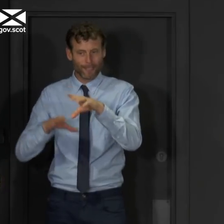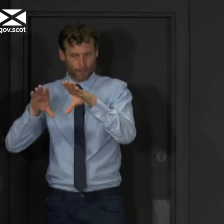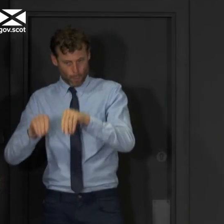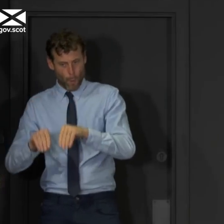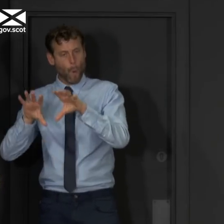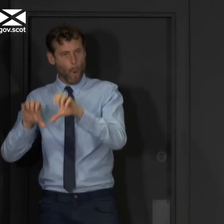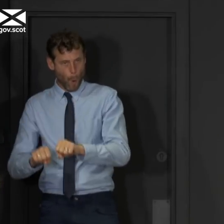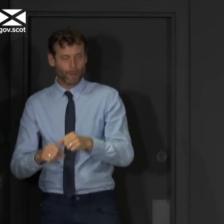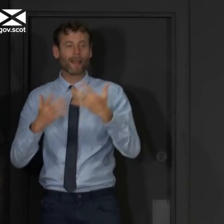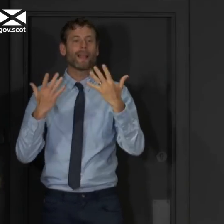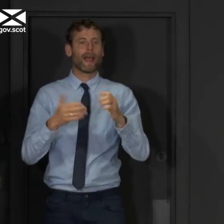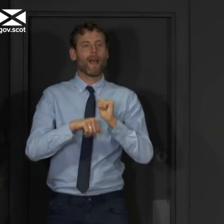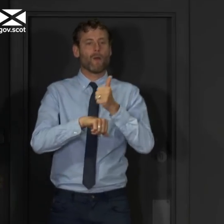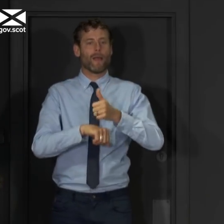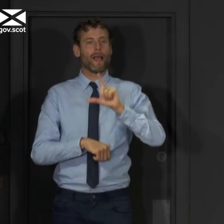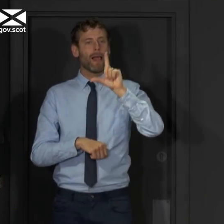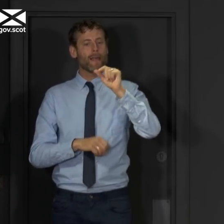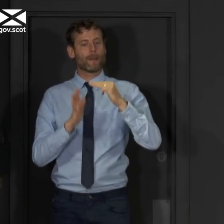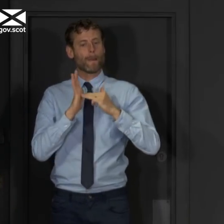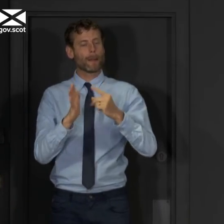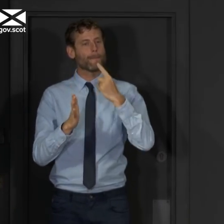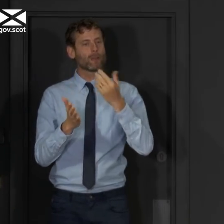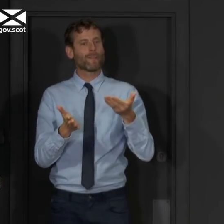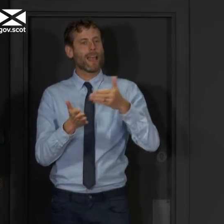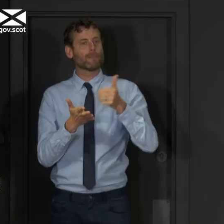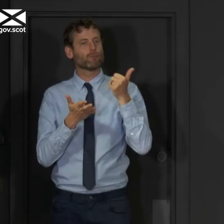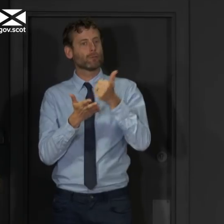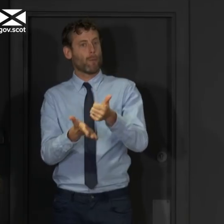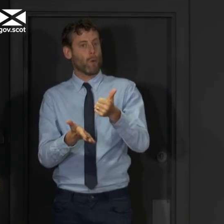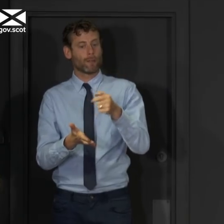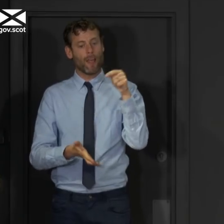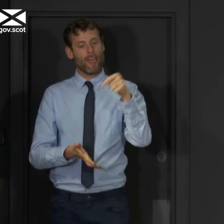£11 million of further support. This funding will be administered by colleges